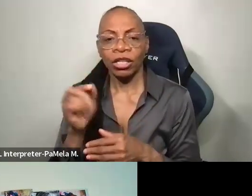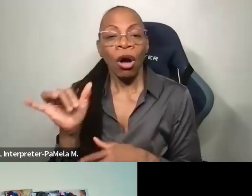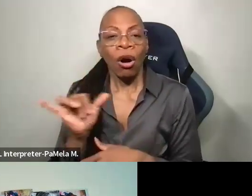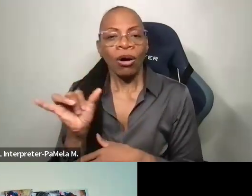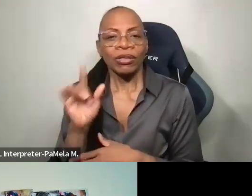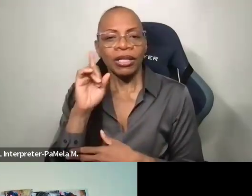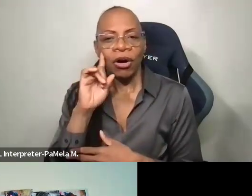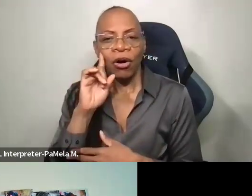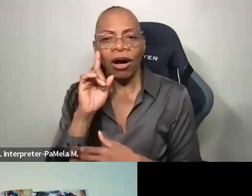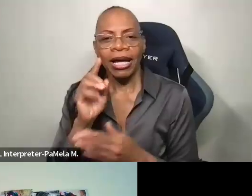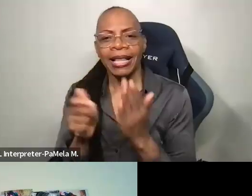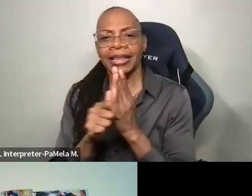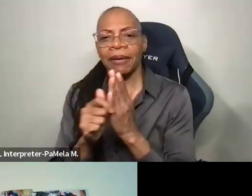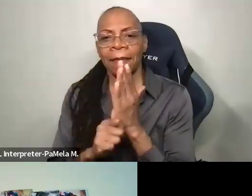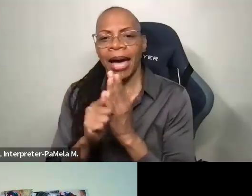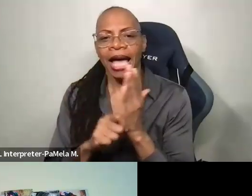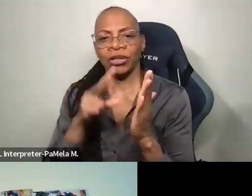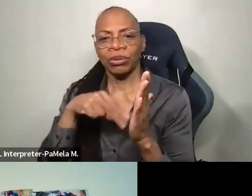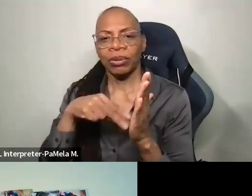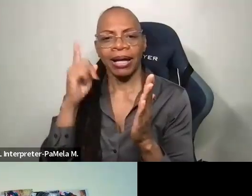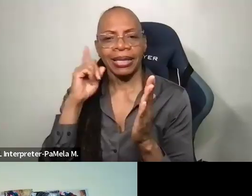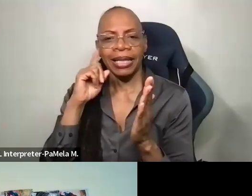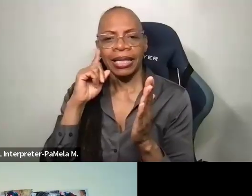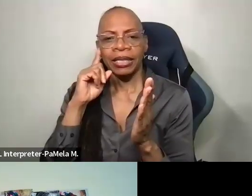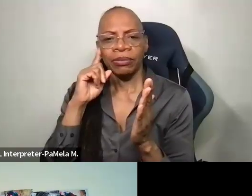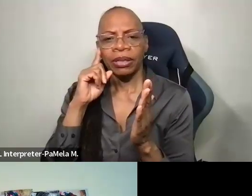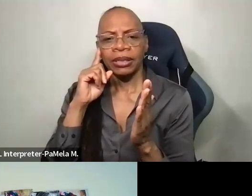I though there was like a state PATH contact decision tool